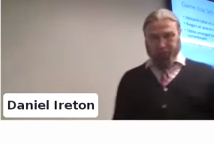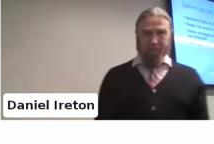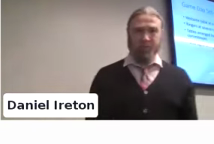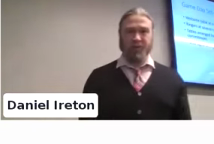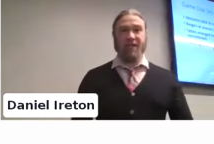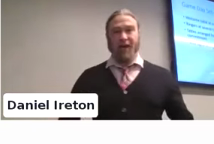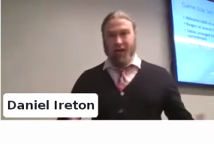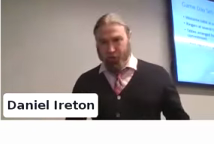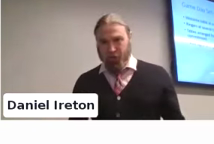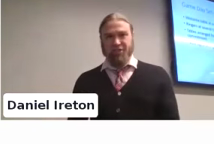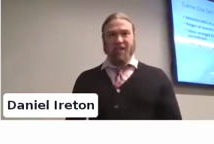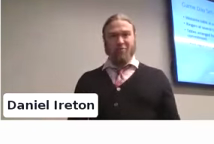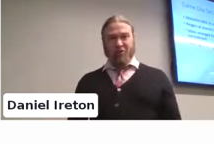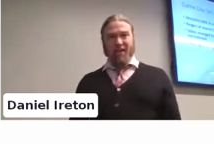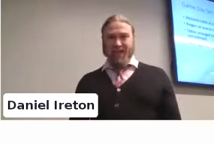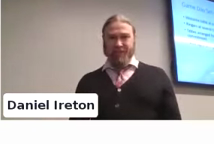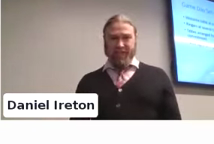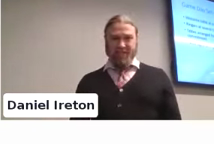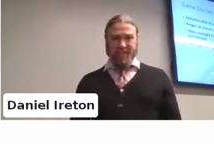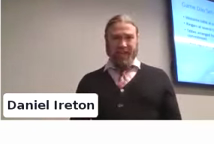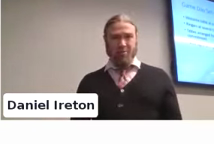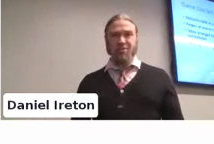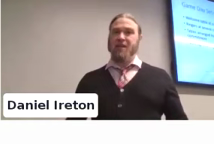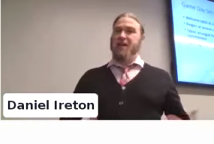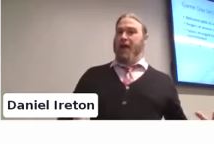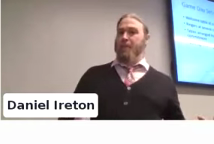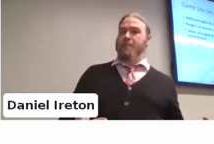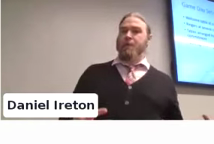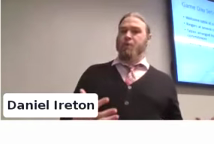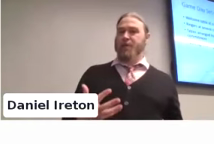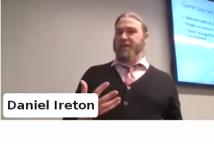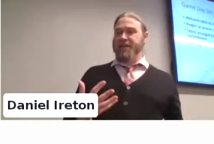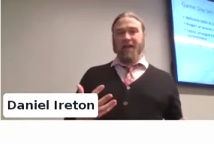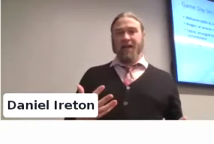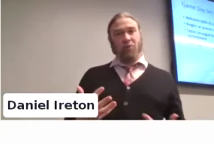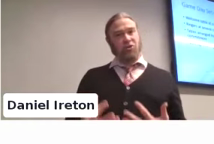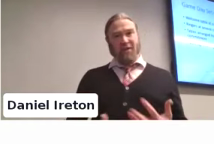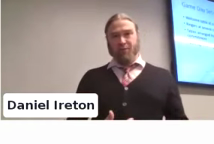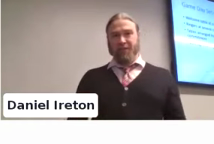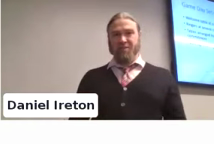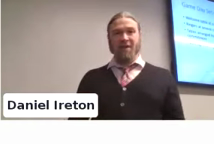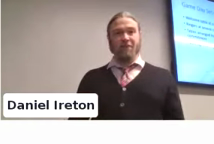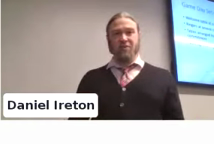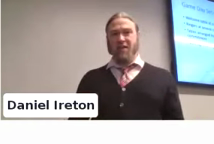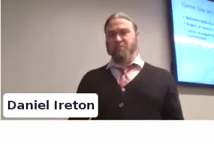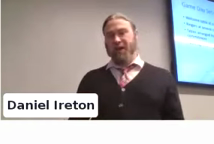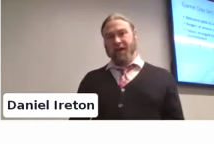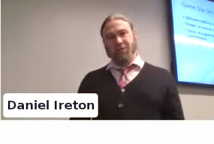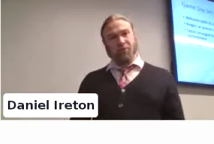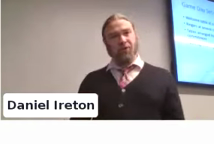Or again, with the psycho social moratorium I'm not really a back stabber in real life there certain games I really enjoy bringing out my inner killer.